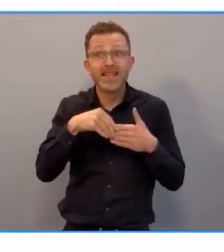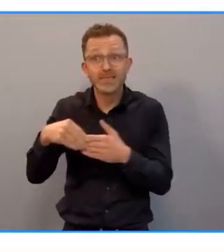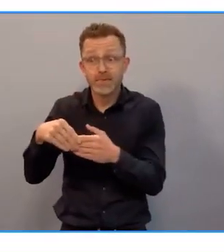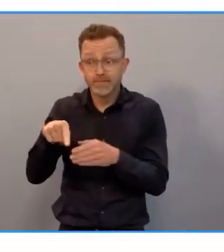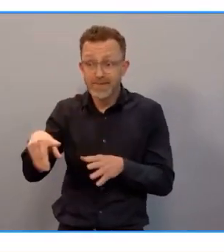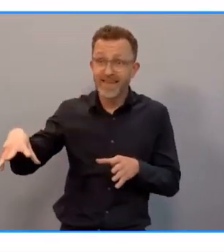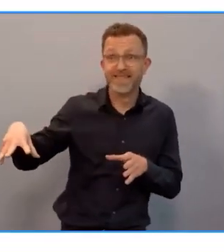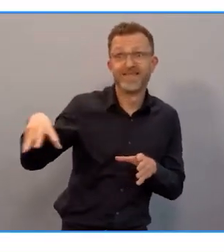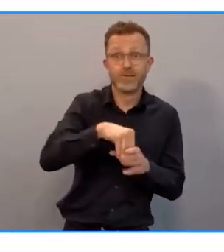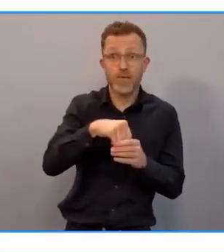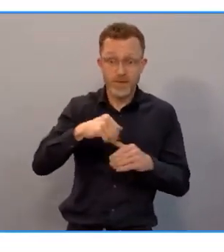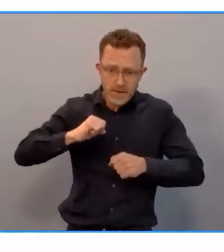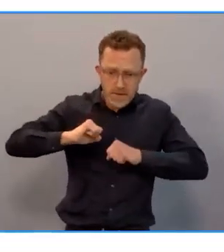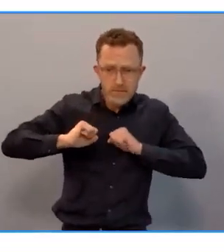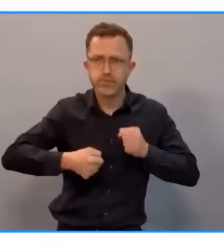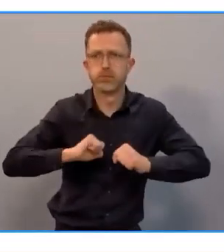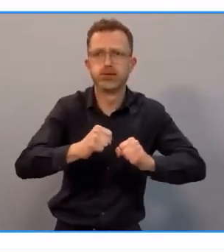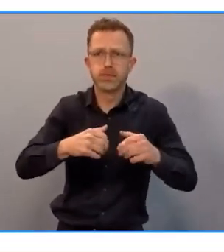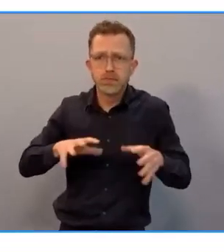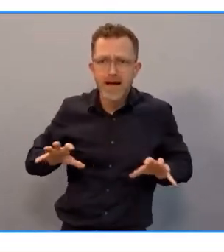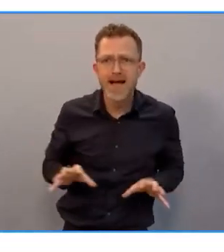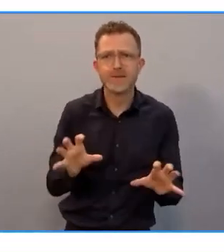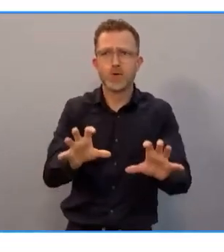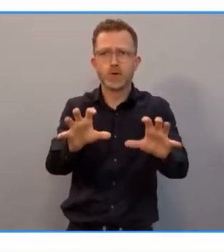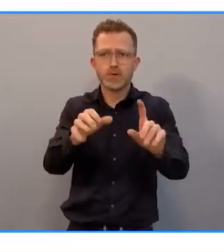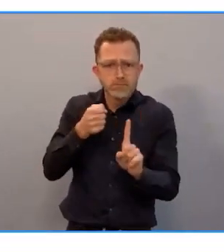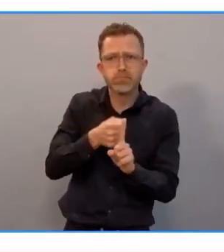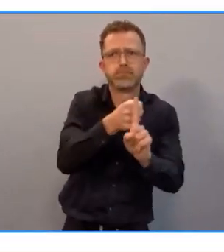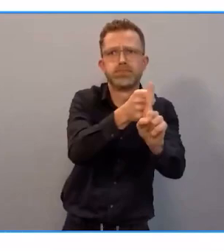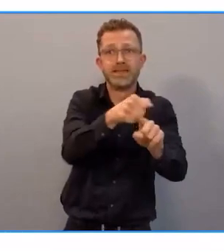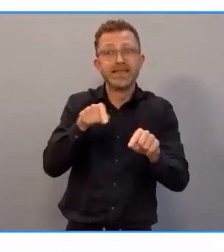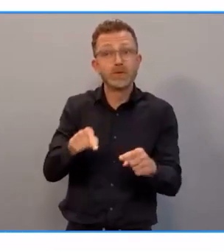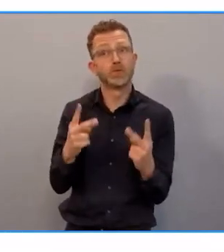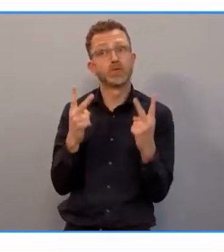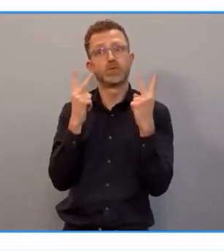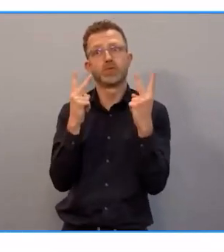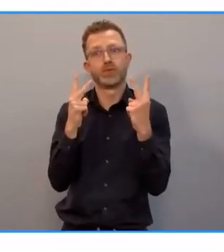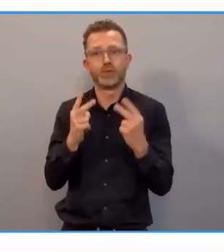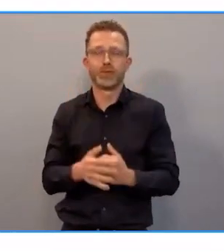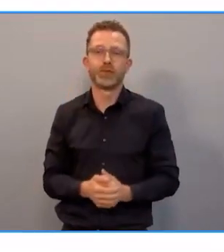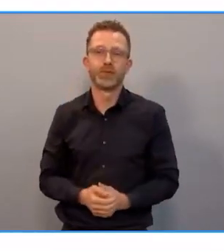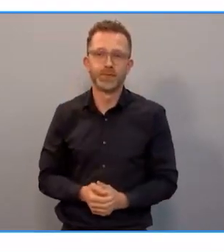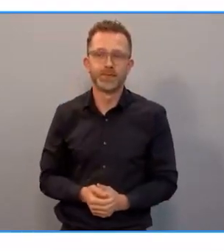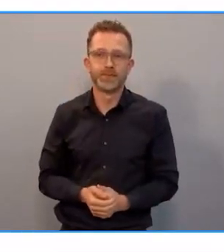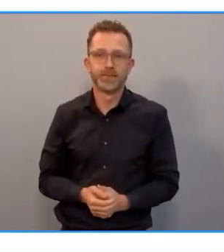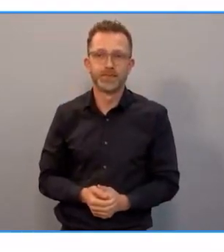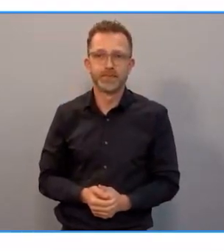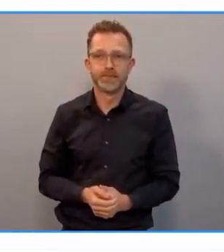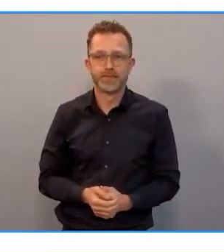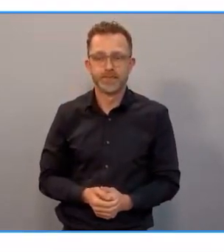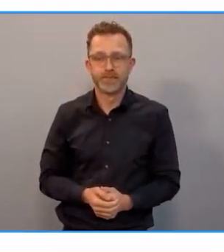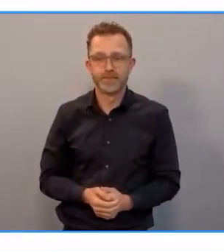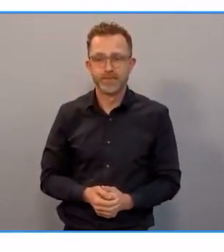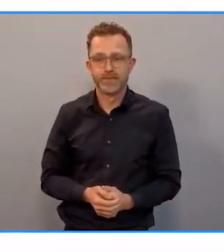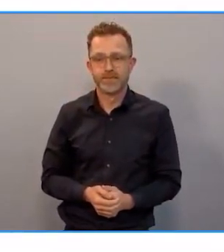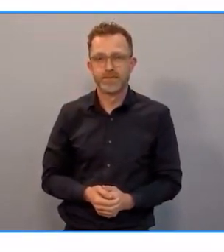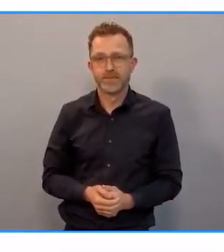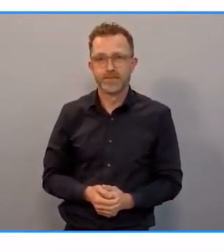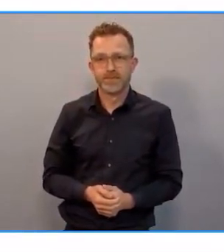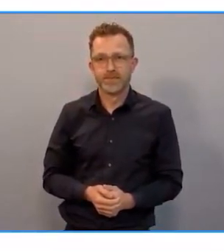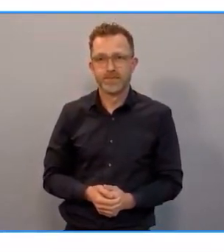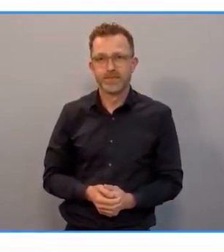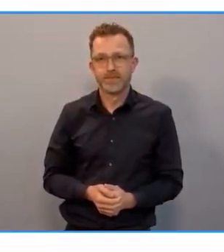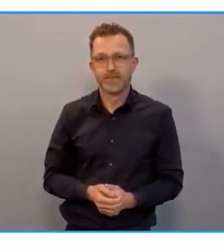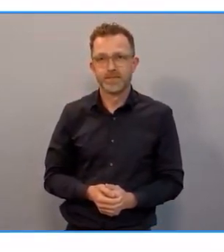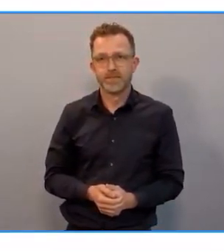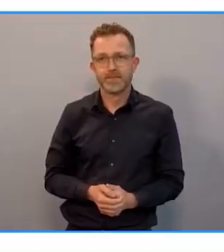implementation, and in the accountability of the projects that account for the 15%.